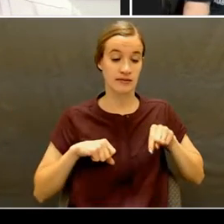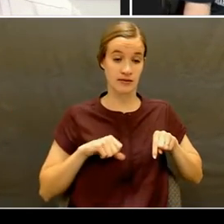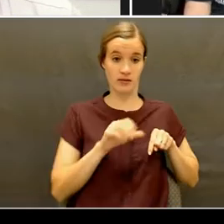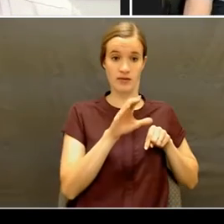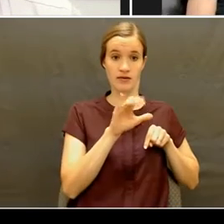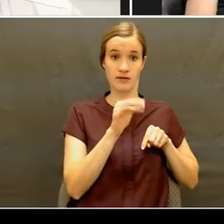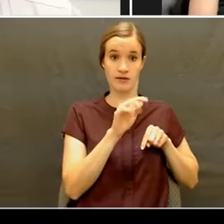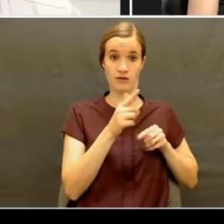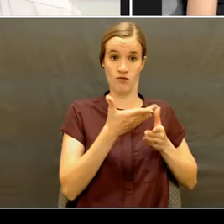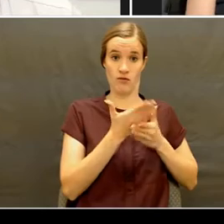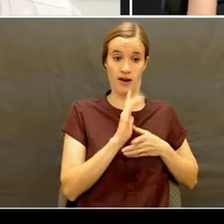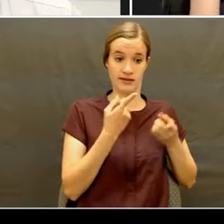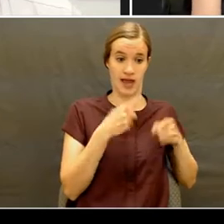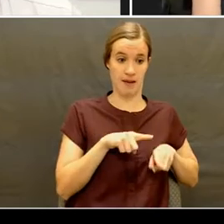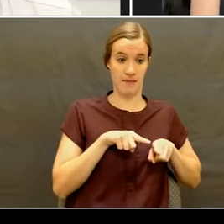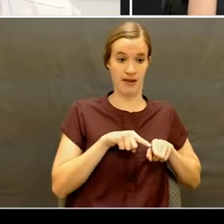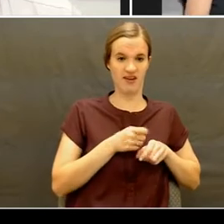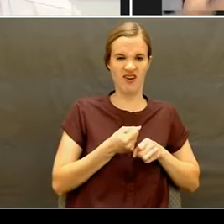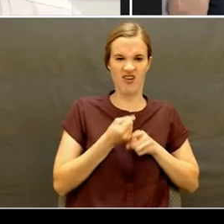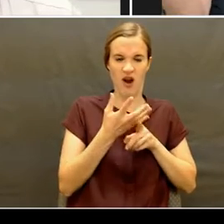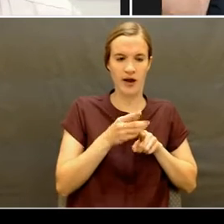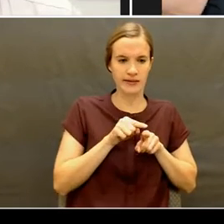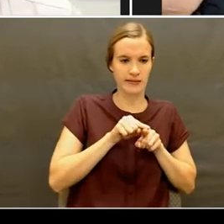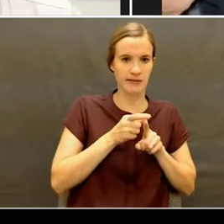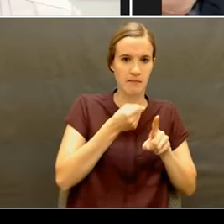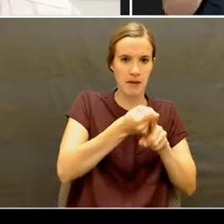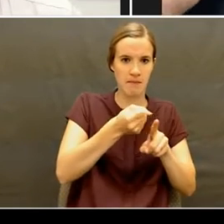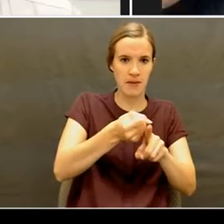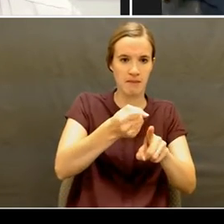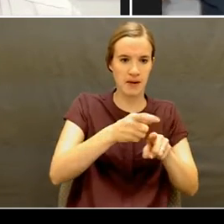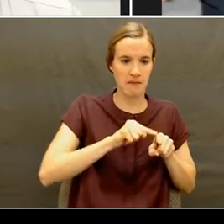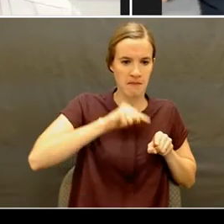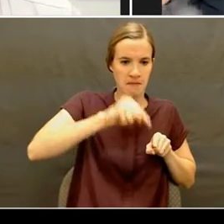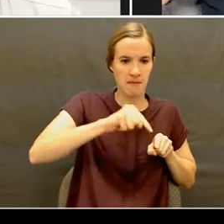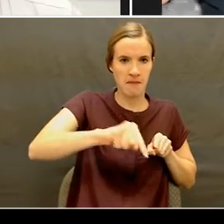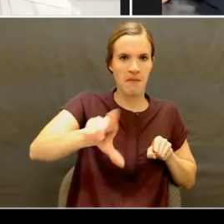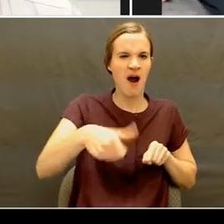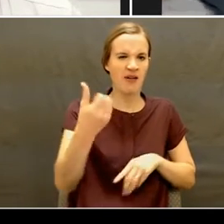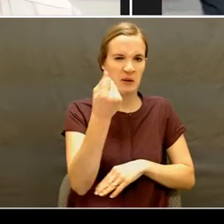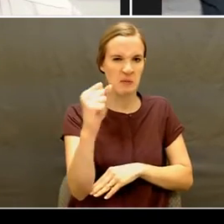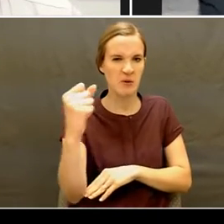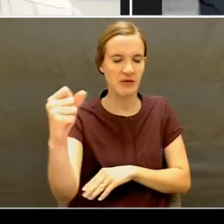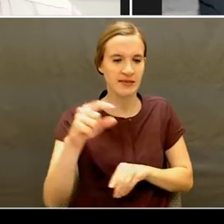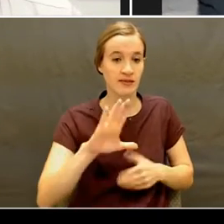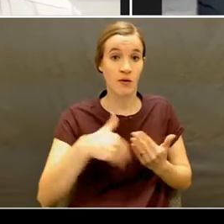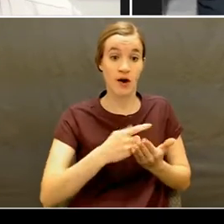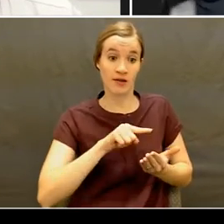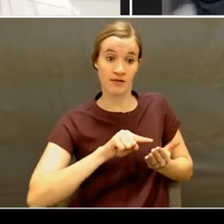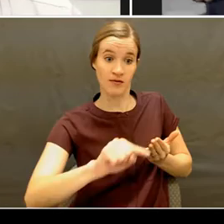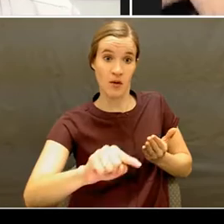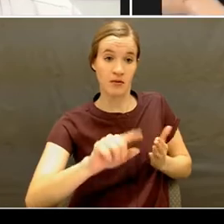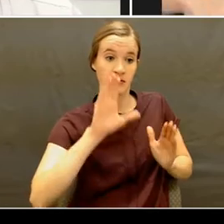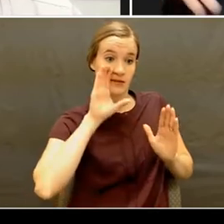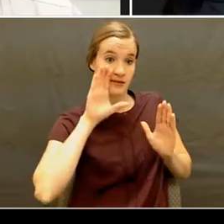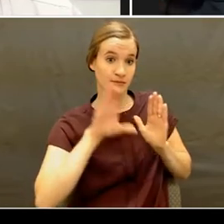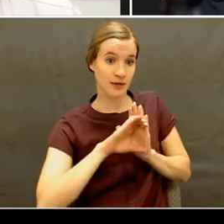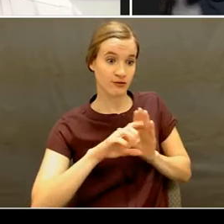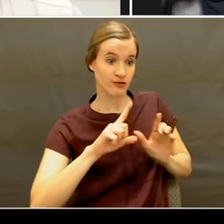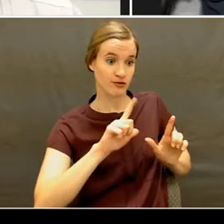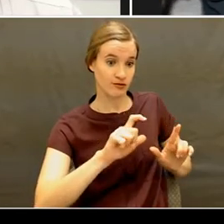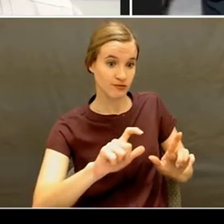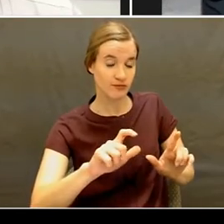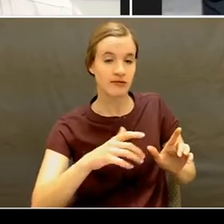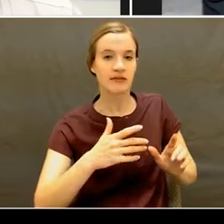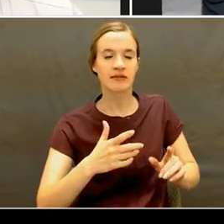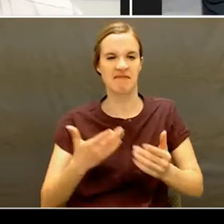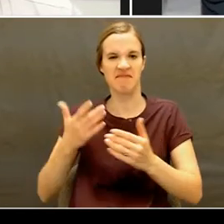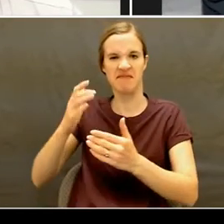civil rights movement, and you open the elevator door, and right in front, was a like 5x7 foot